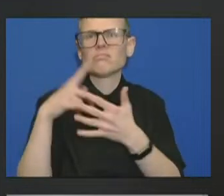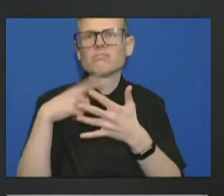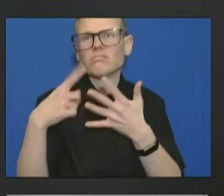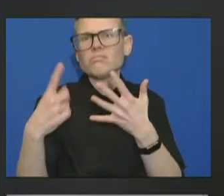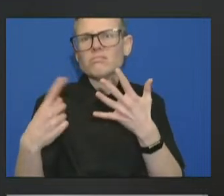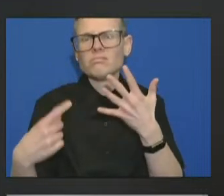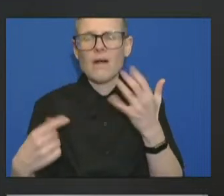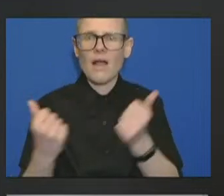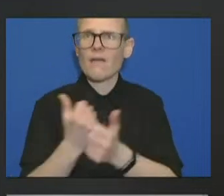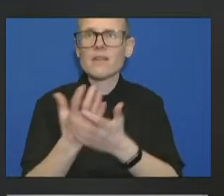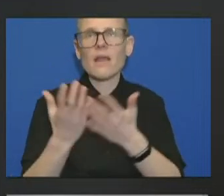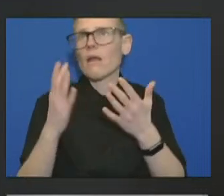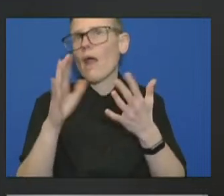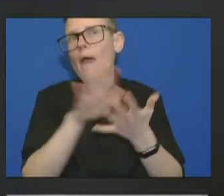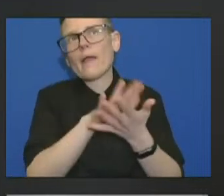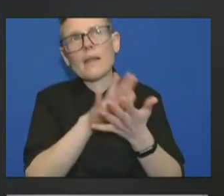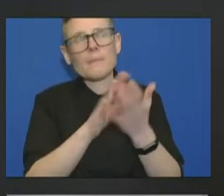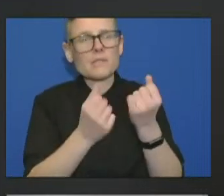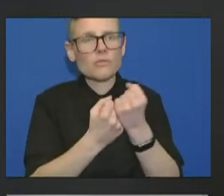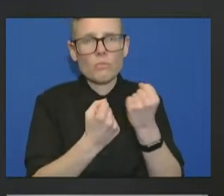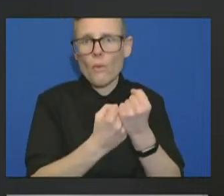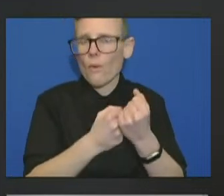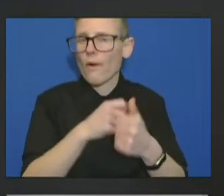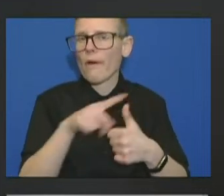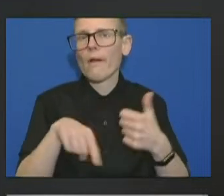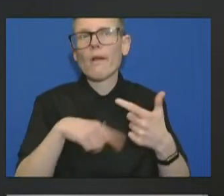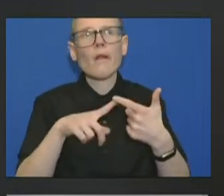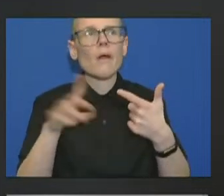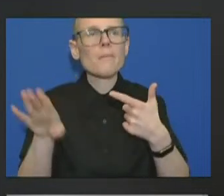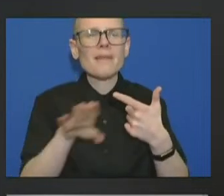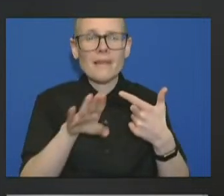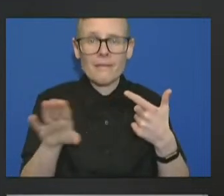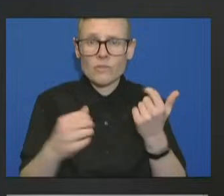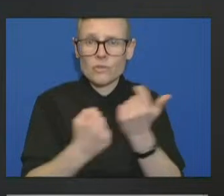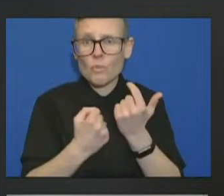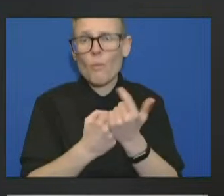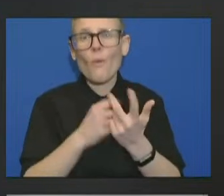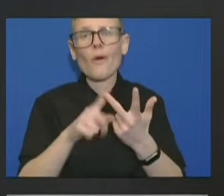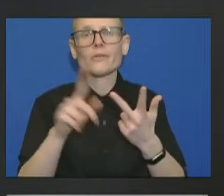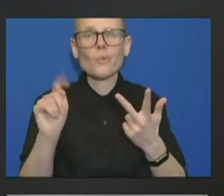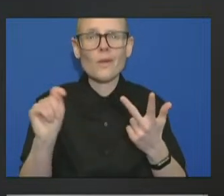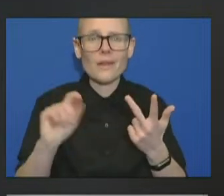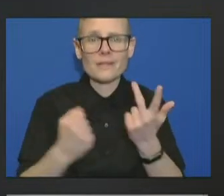Paraprofessionals have a wide range of job responsibilities,